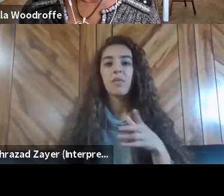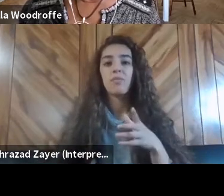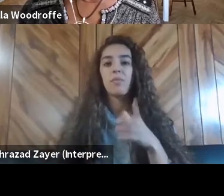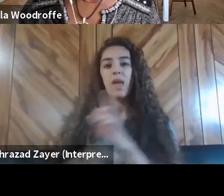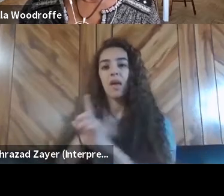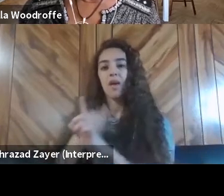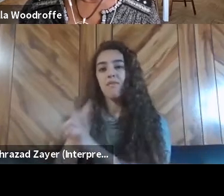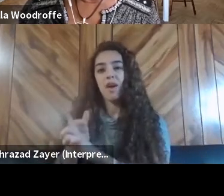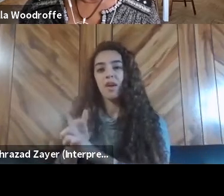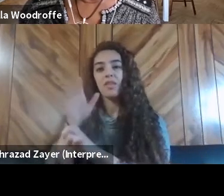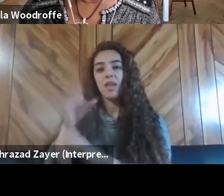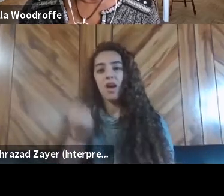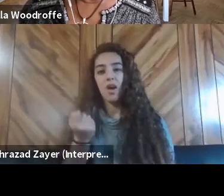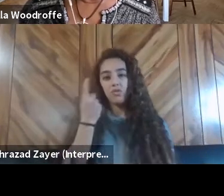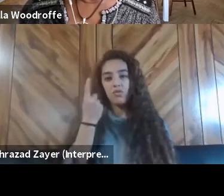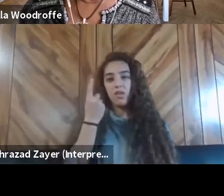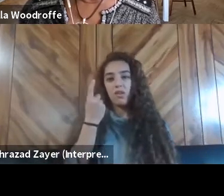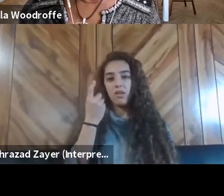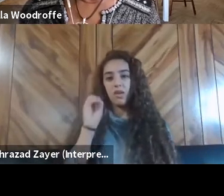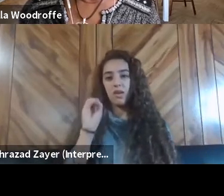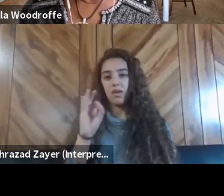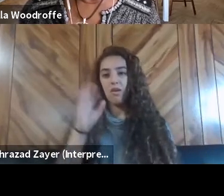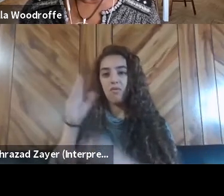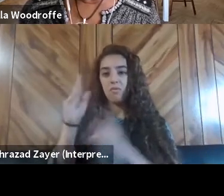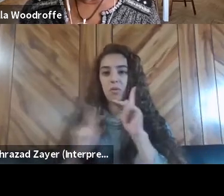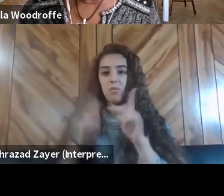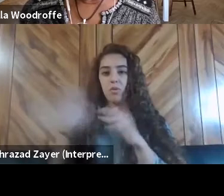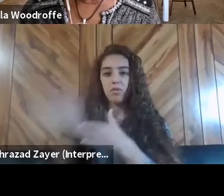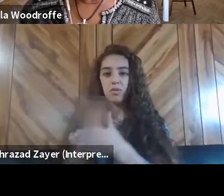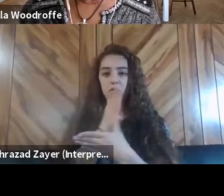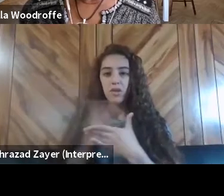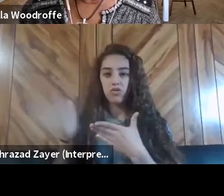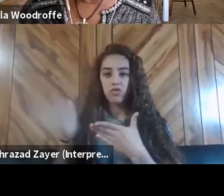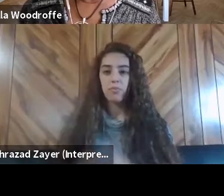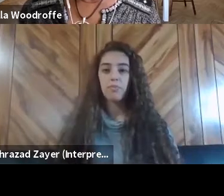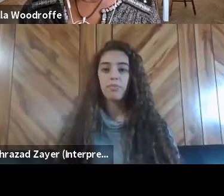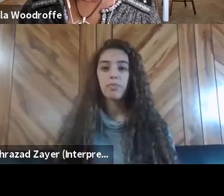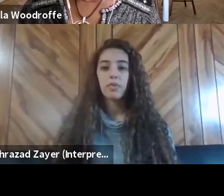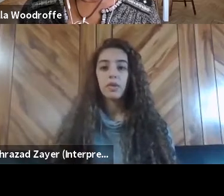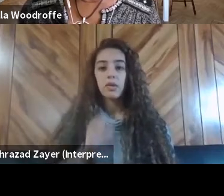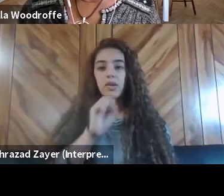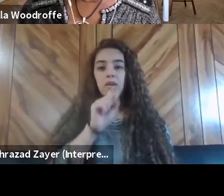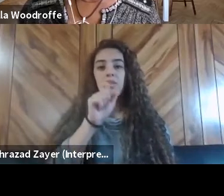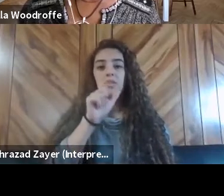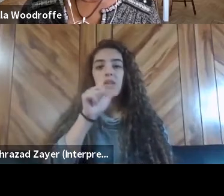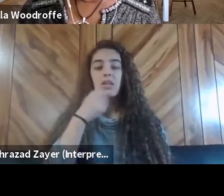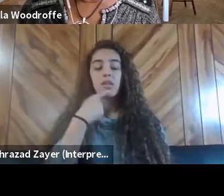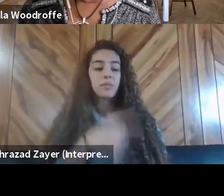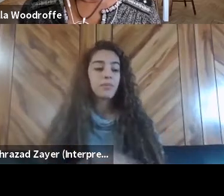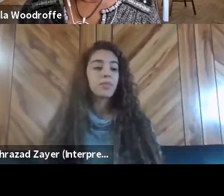I tell you, right, now, my son is a black male. And that